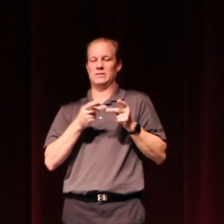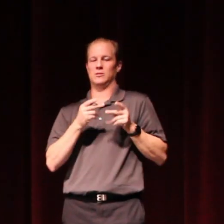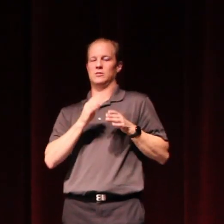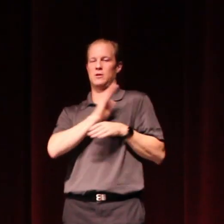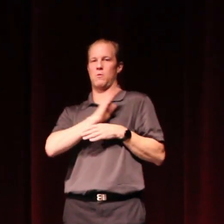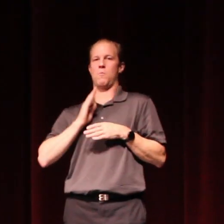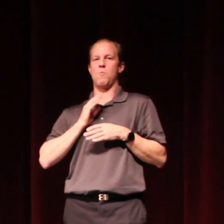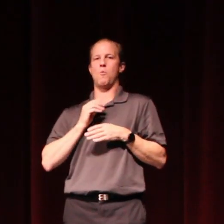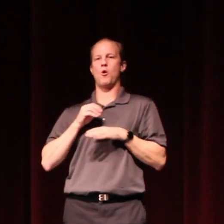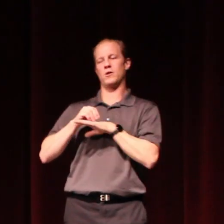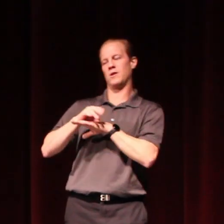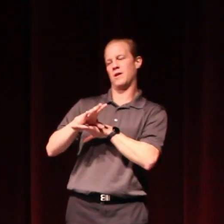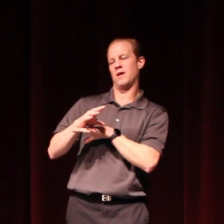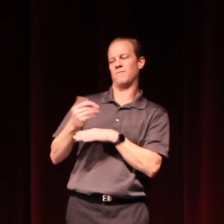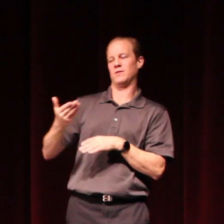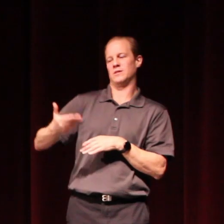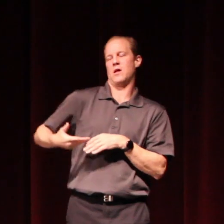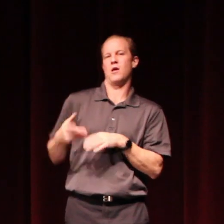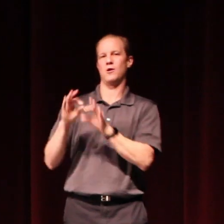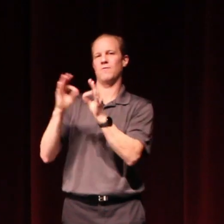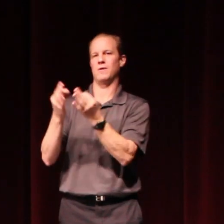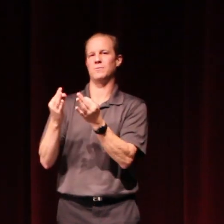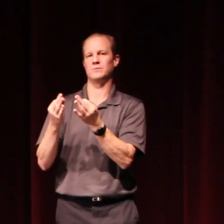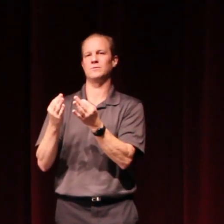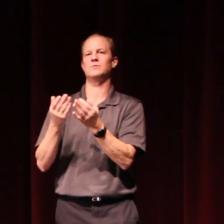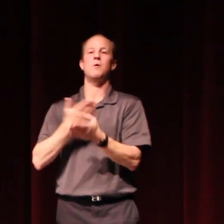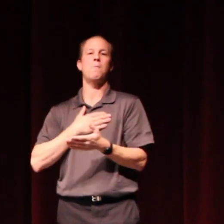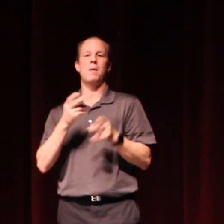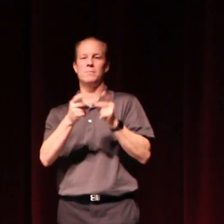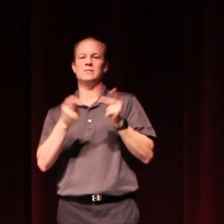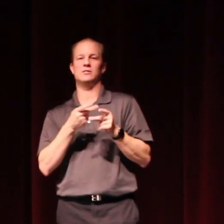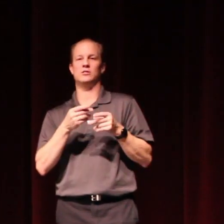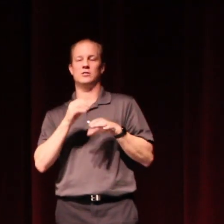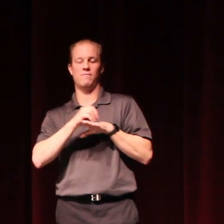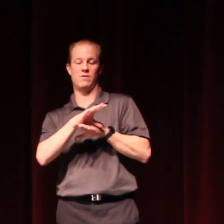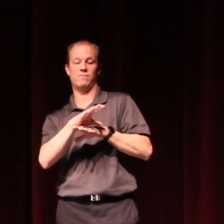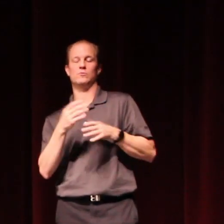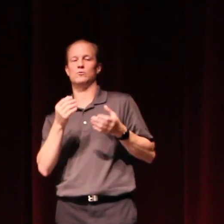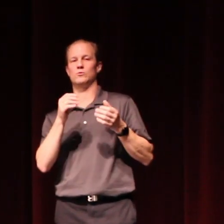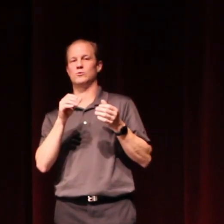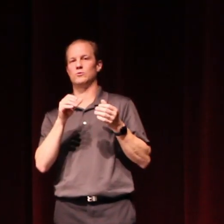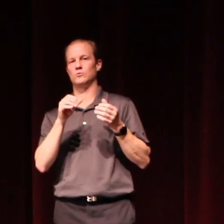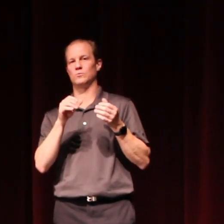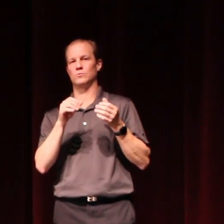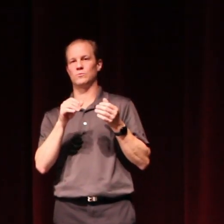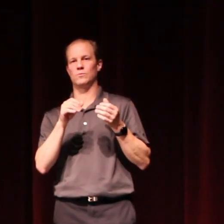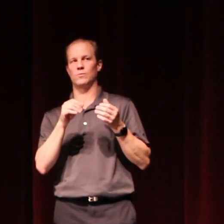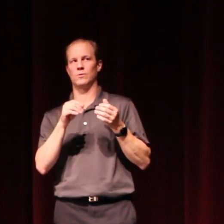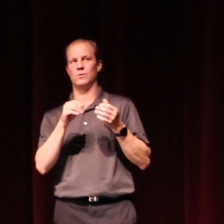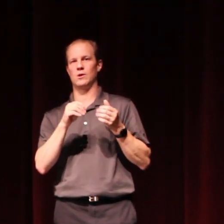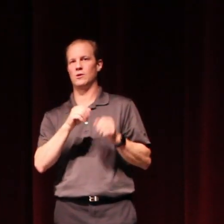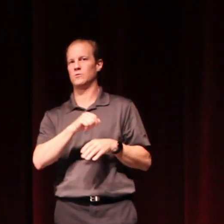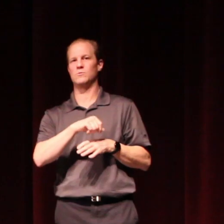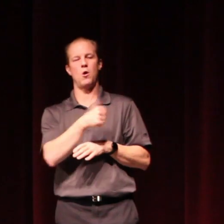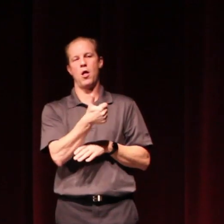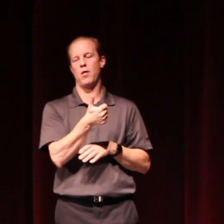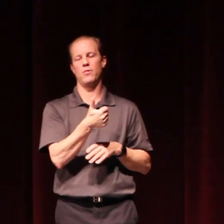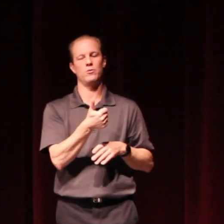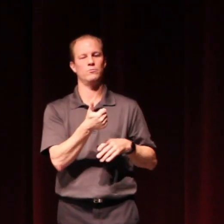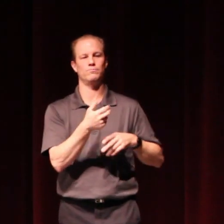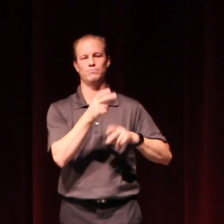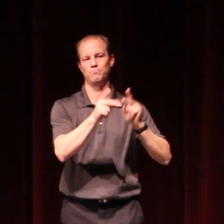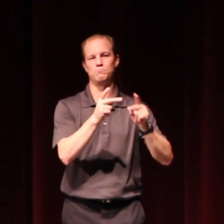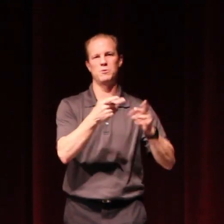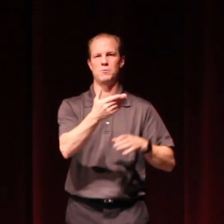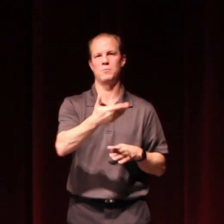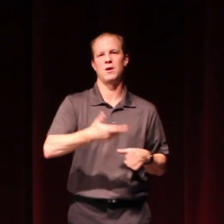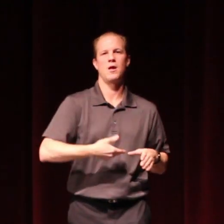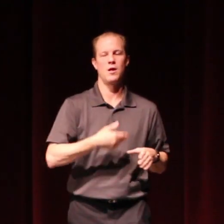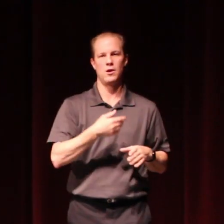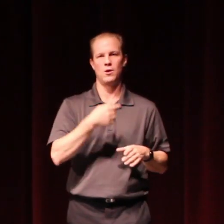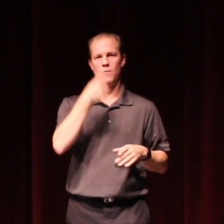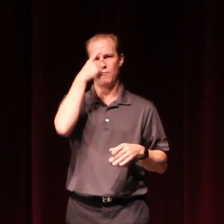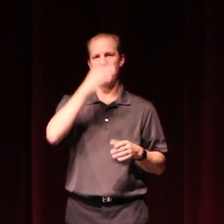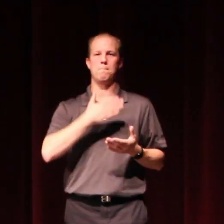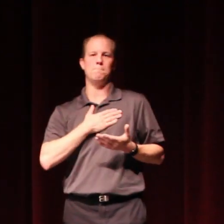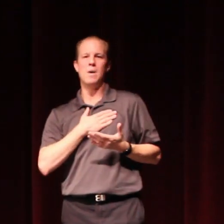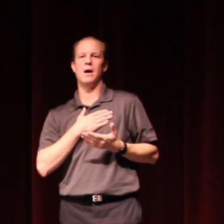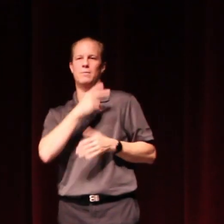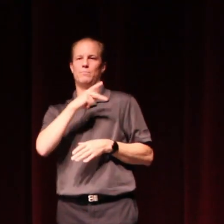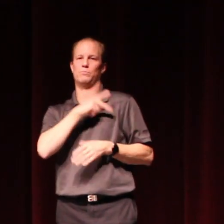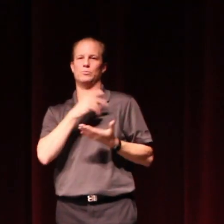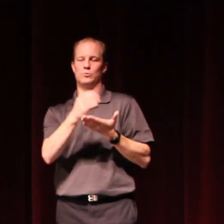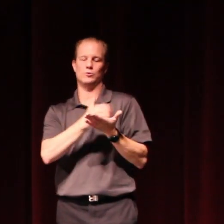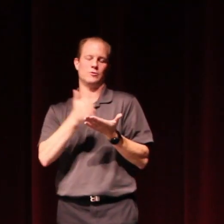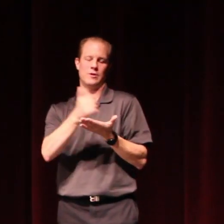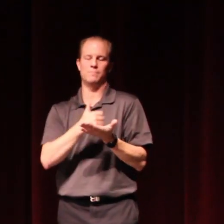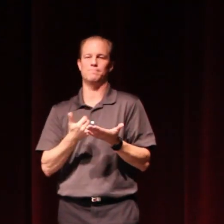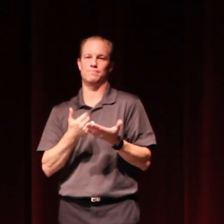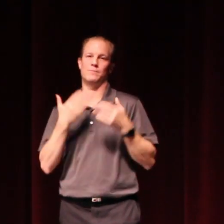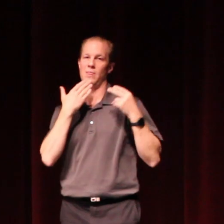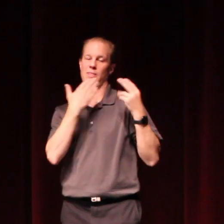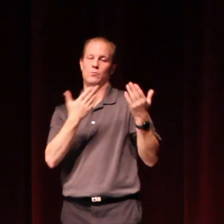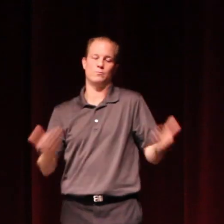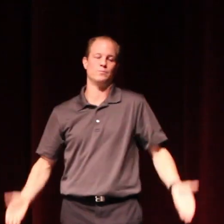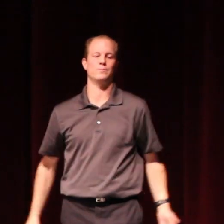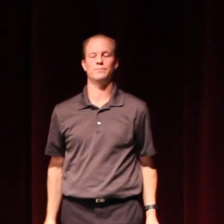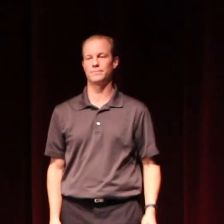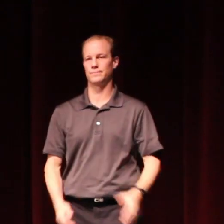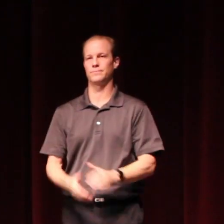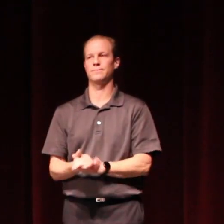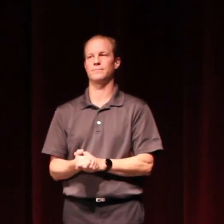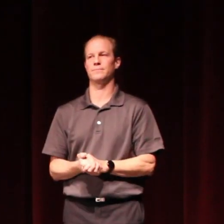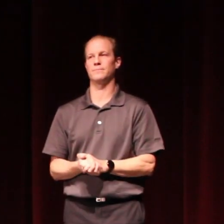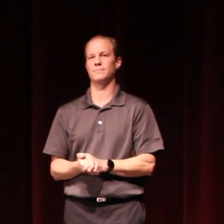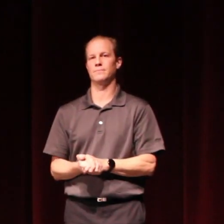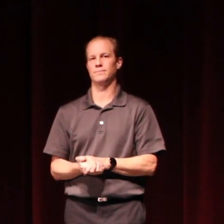using the position to influence other positions to be hired based on personal gain. Thank you.